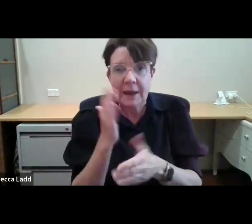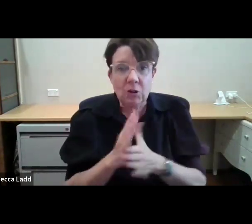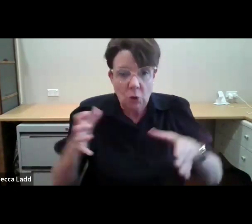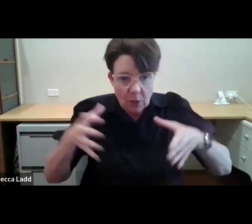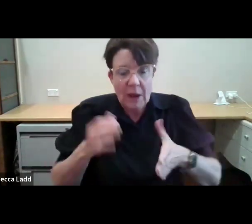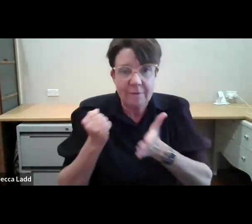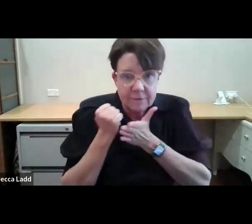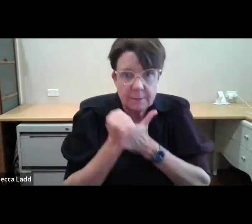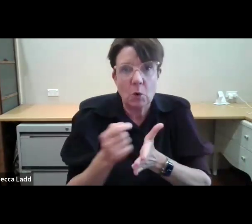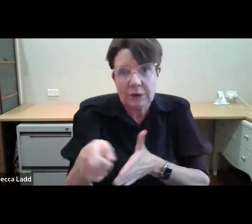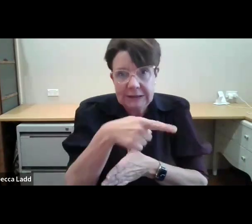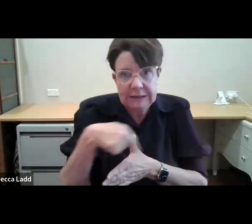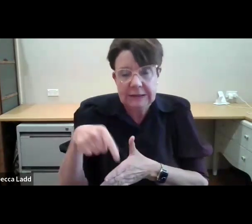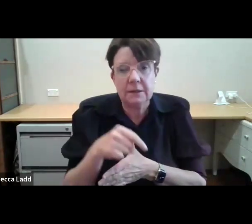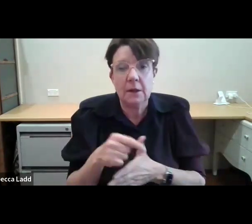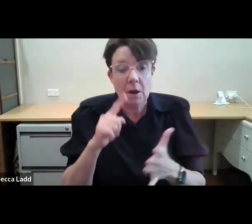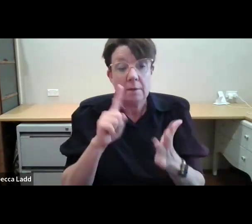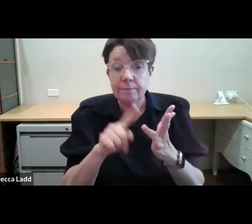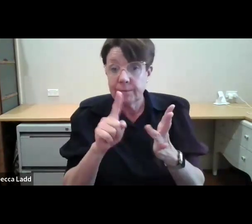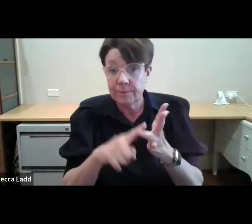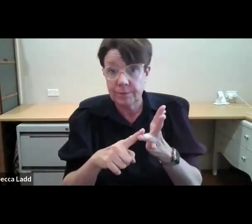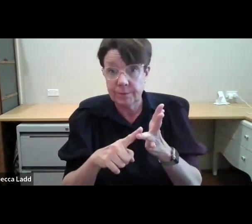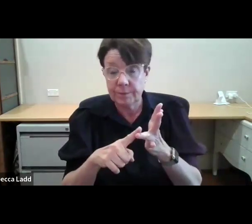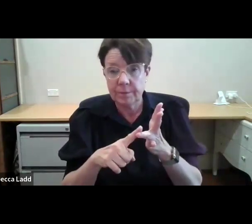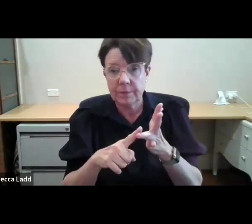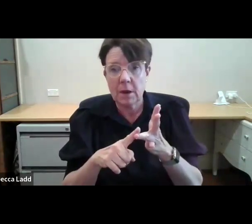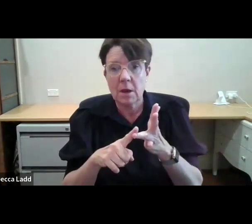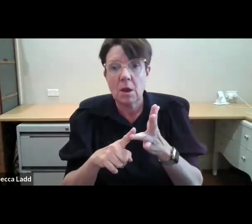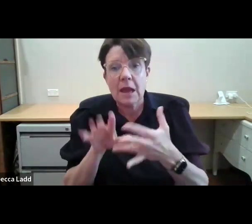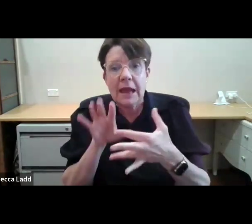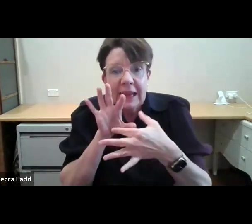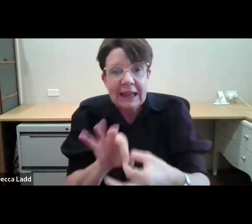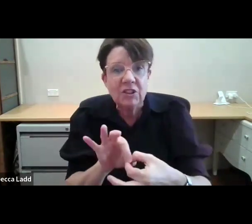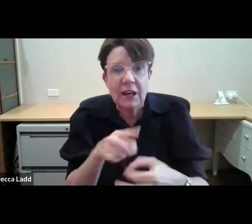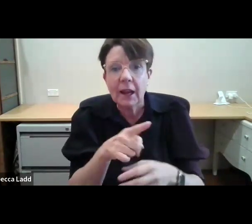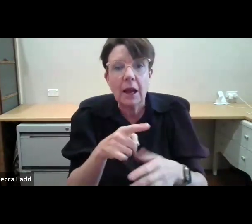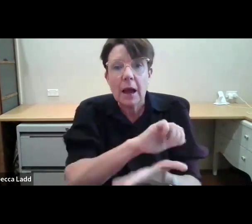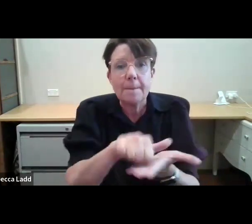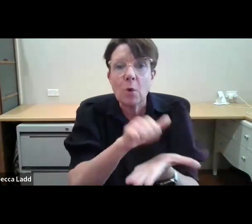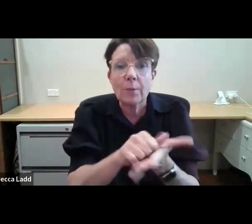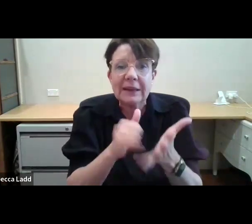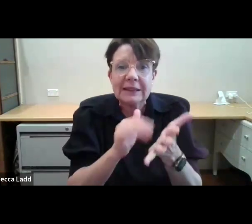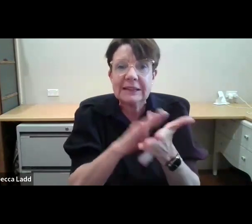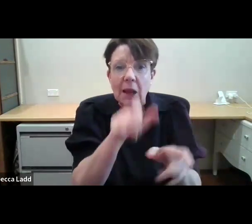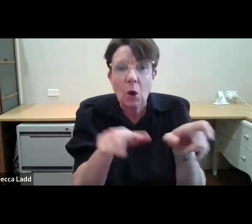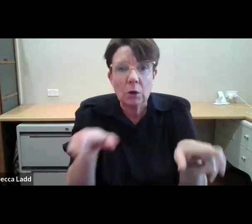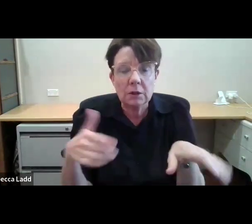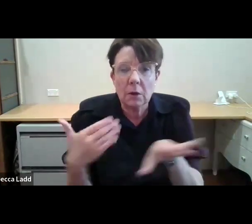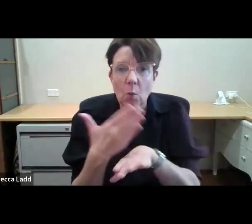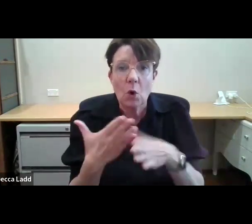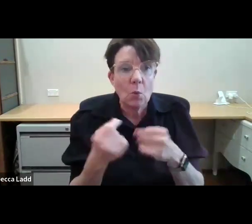stakeholders. And working with them to achieve what we want to achieve. That is a conversation that needs to be had, not all